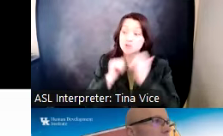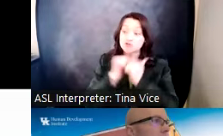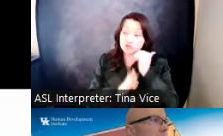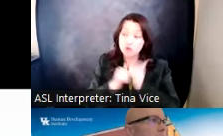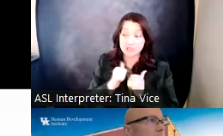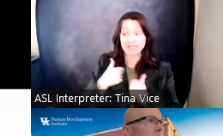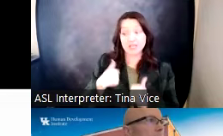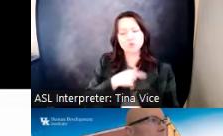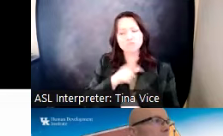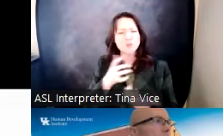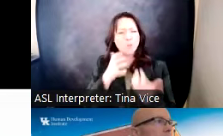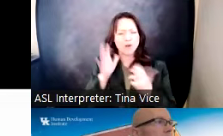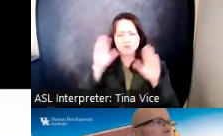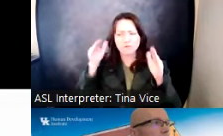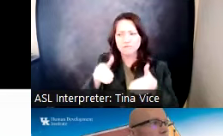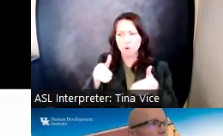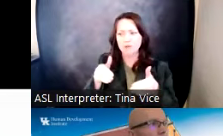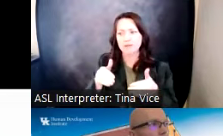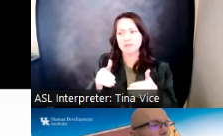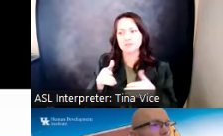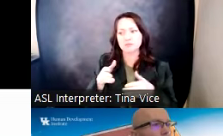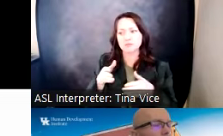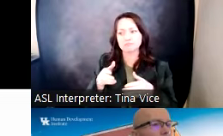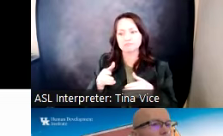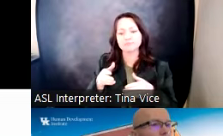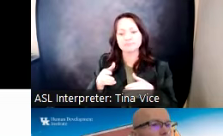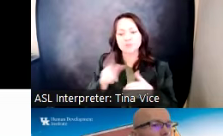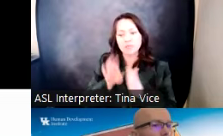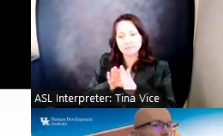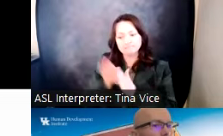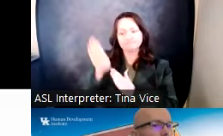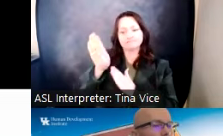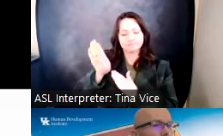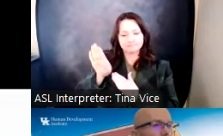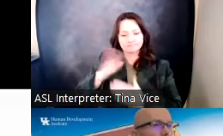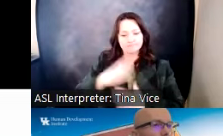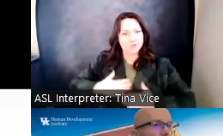focus on increasing achievement, enjoyment um, and competence within our